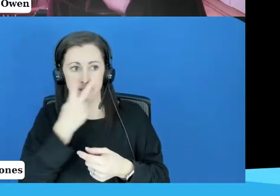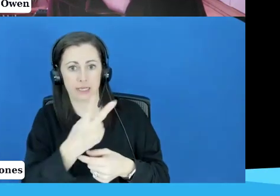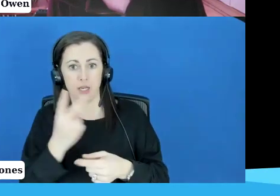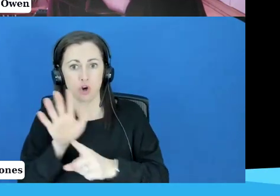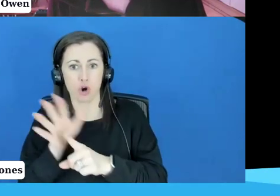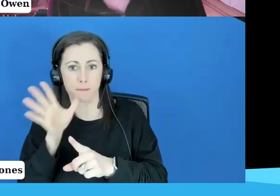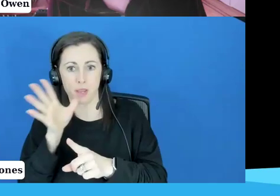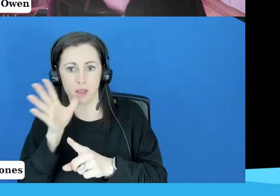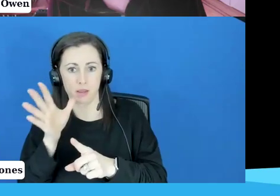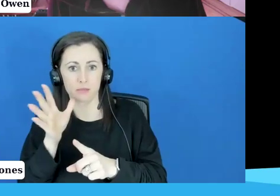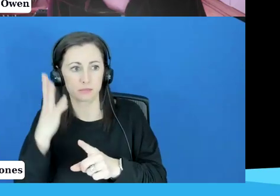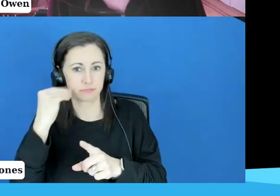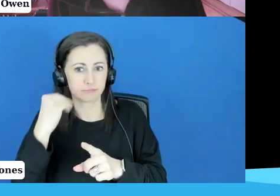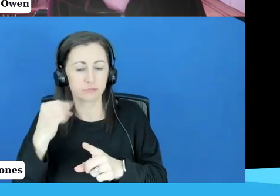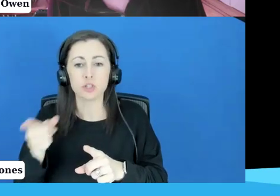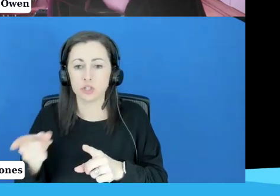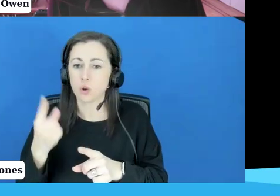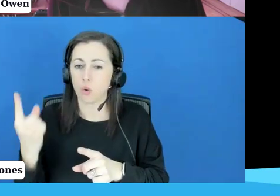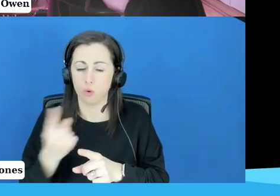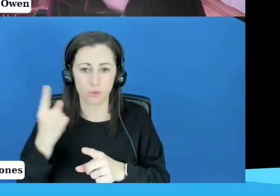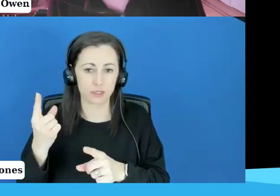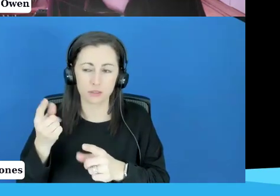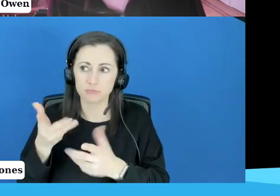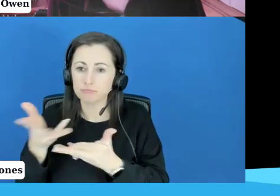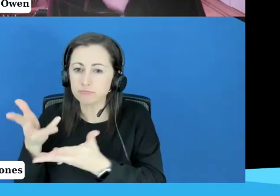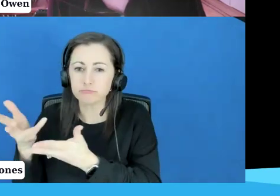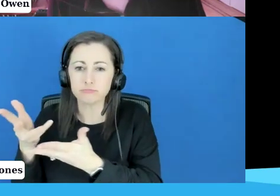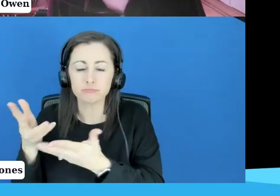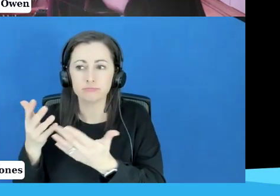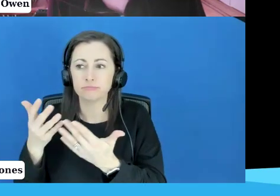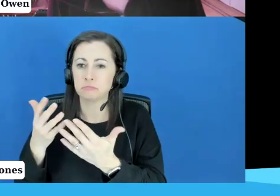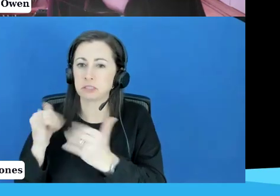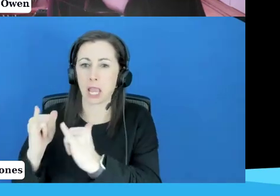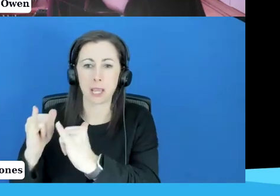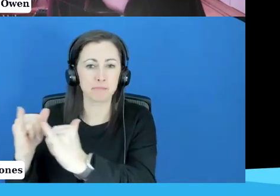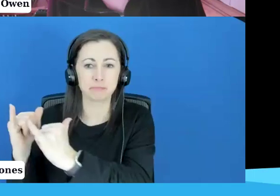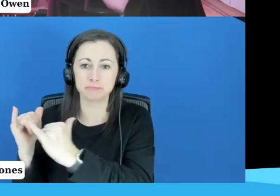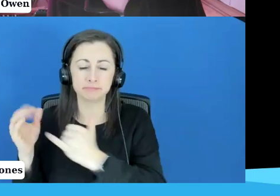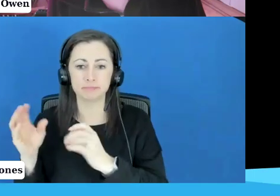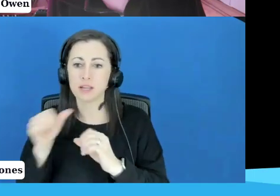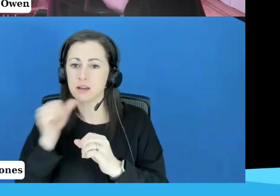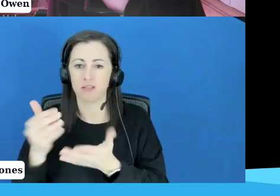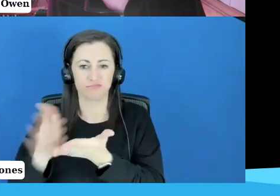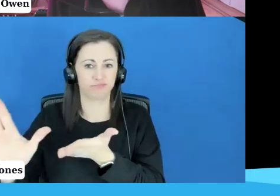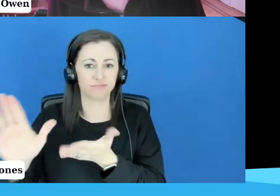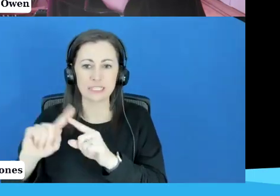She treats every kid or all our peers the same. So that is a great asset.